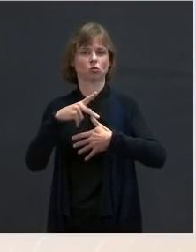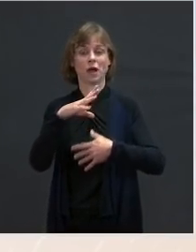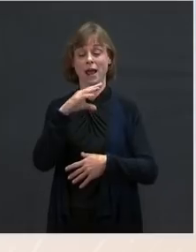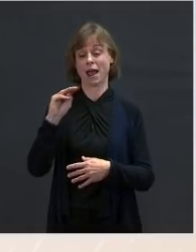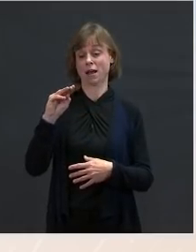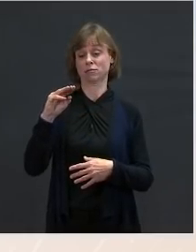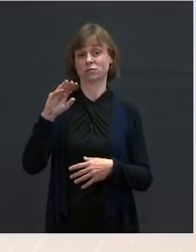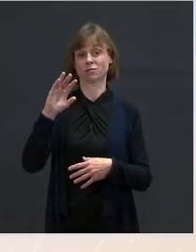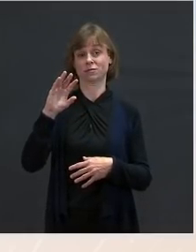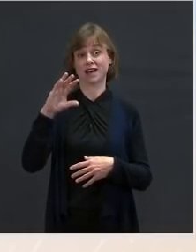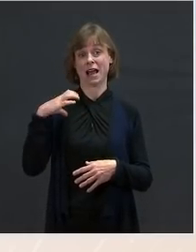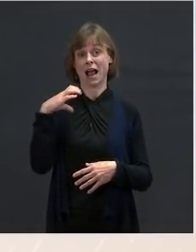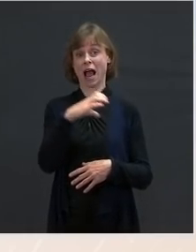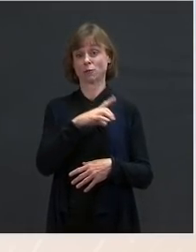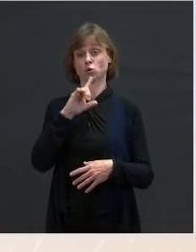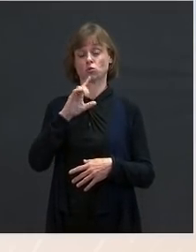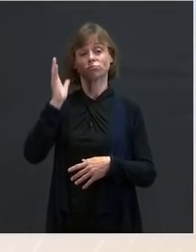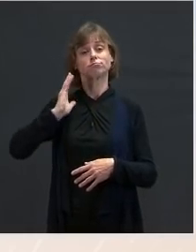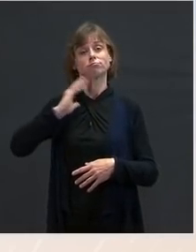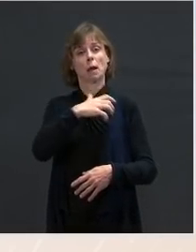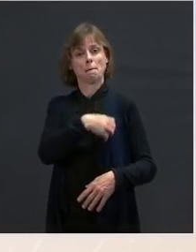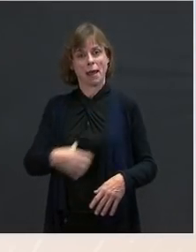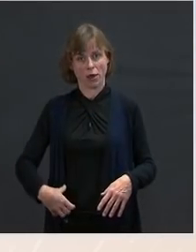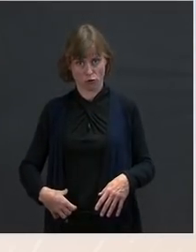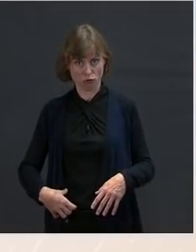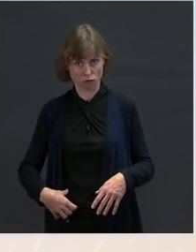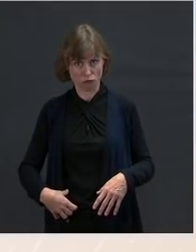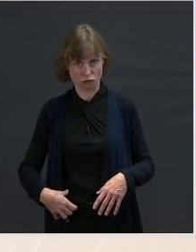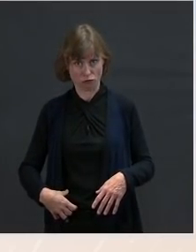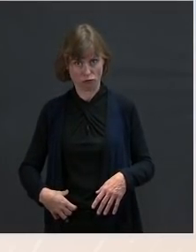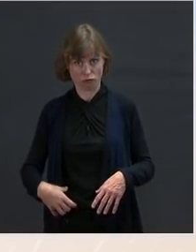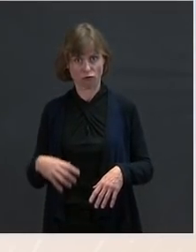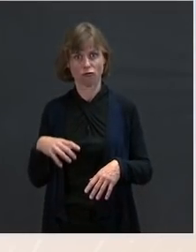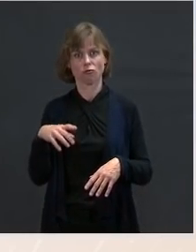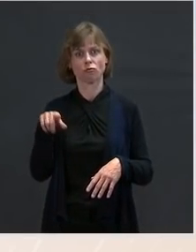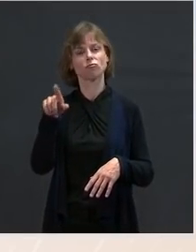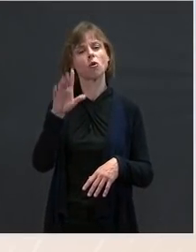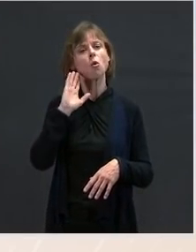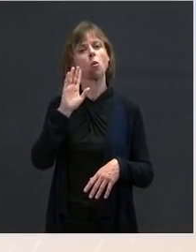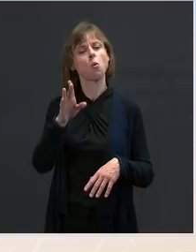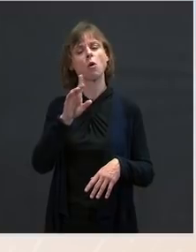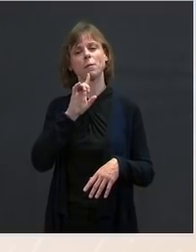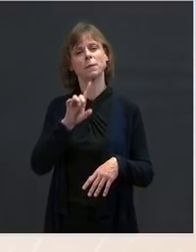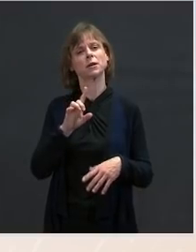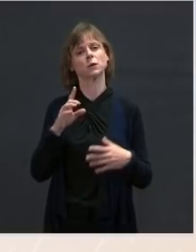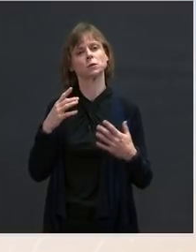who served as mayor and will be -- has formerly served as a mayor and will be invaluable as both parties work to protect families